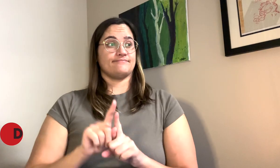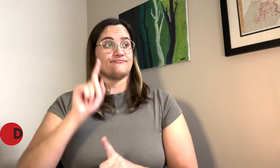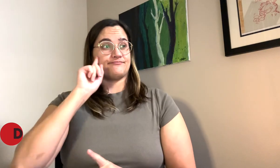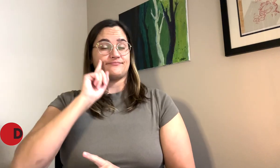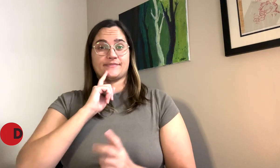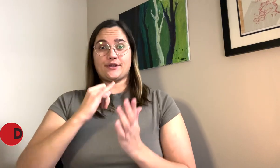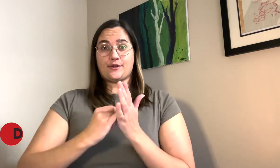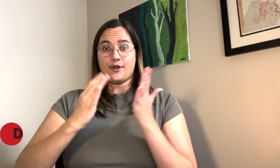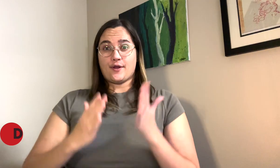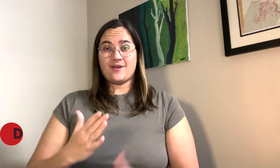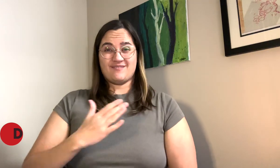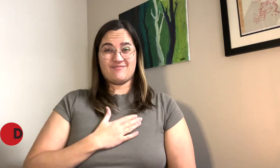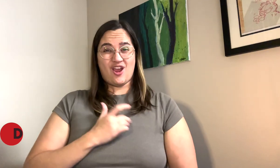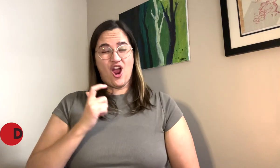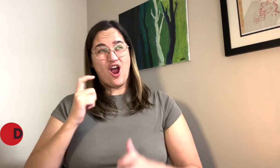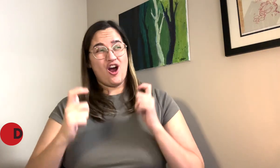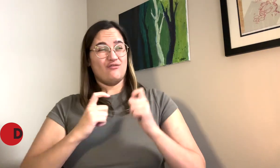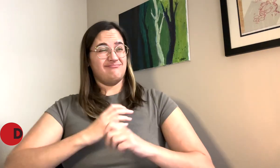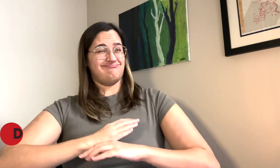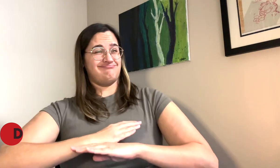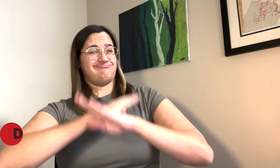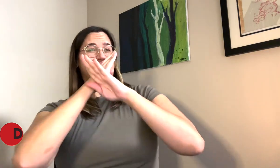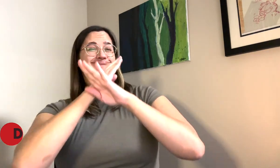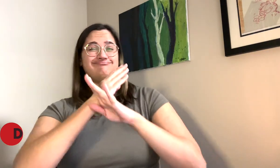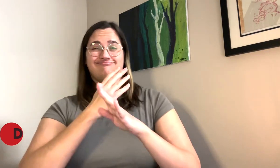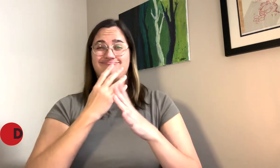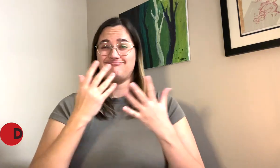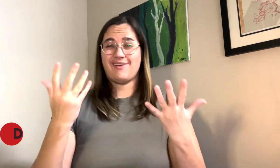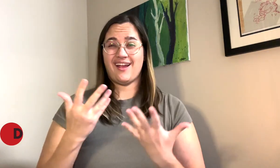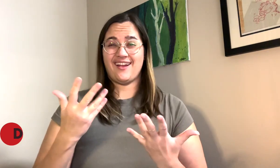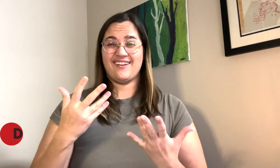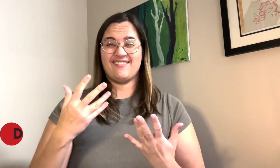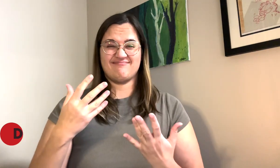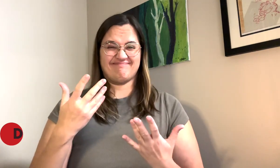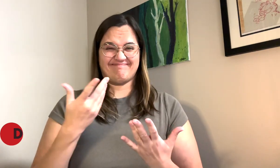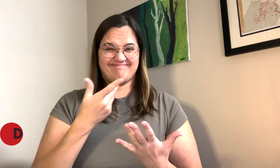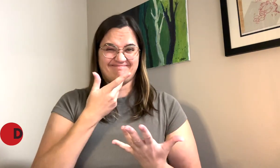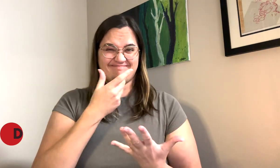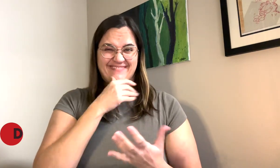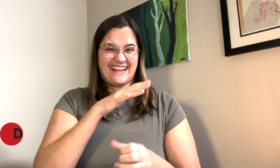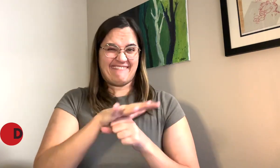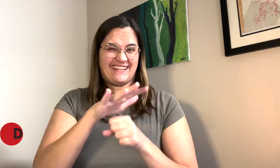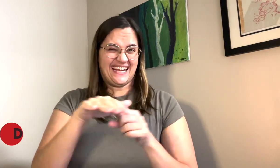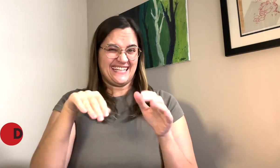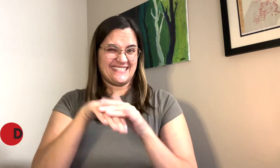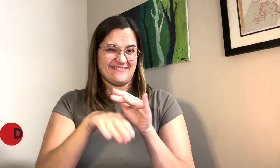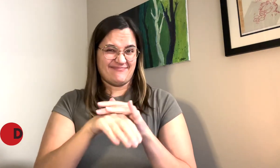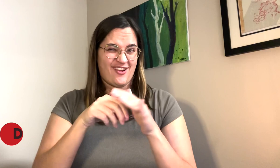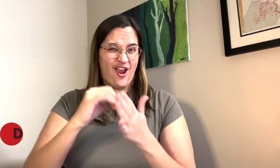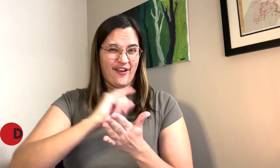As a Deaf artist, my biggest barrier is that there isn’t enough access